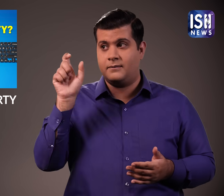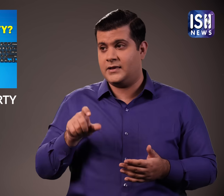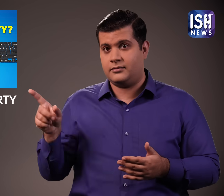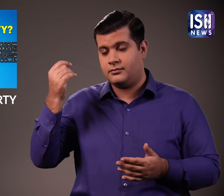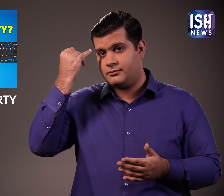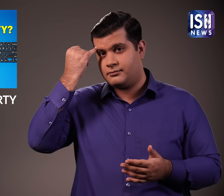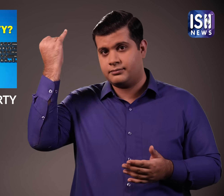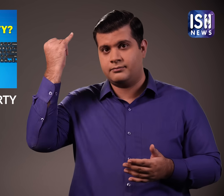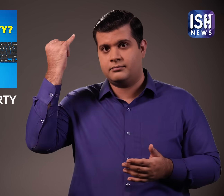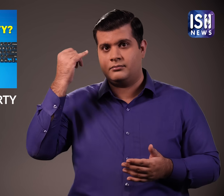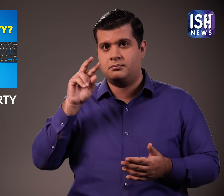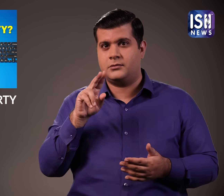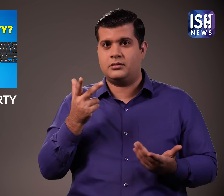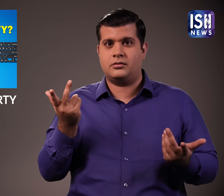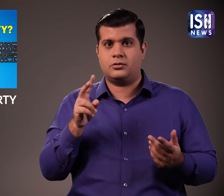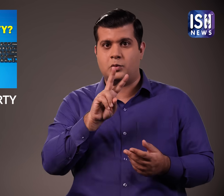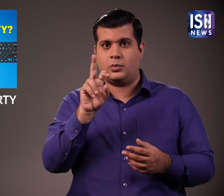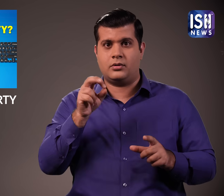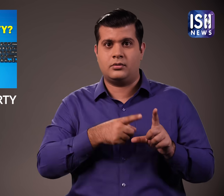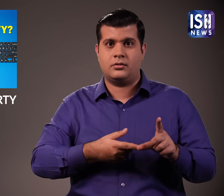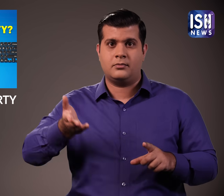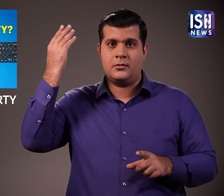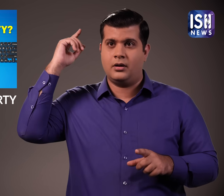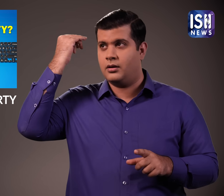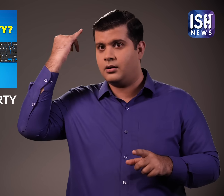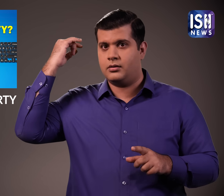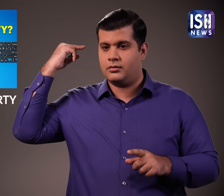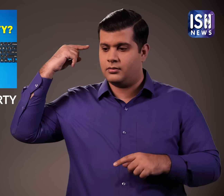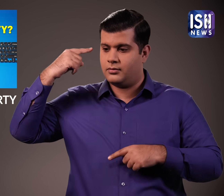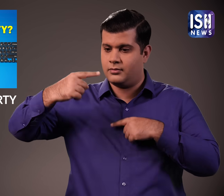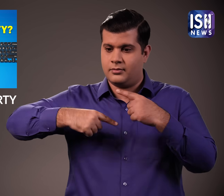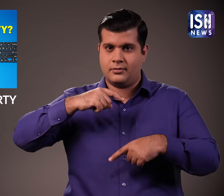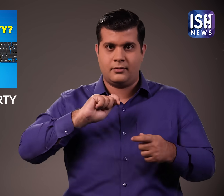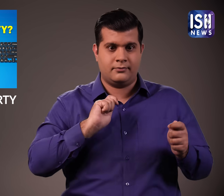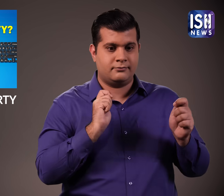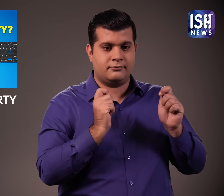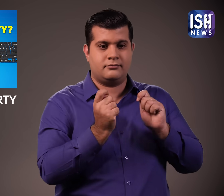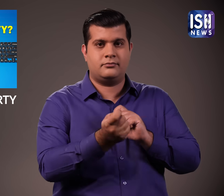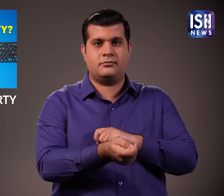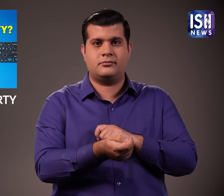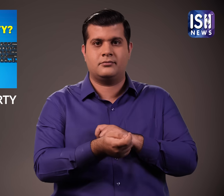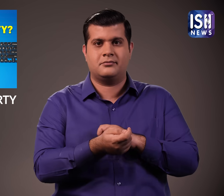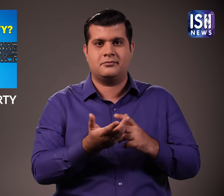Sholes idea 200 back changed the entire future scenerio.